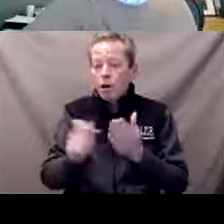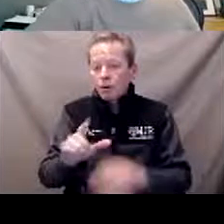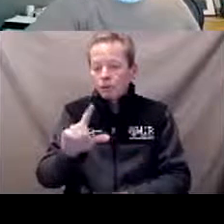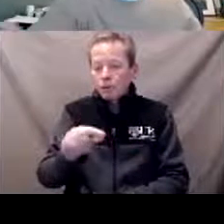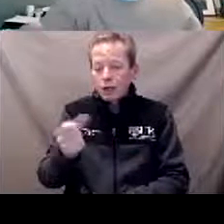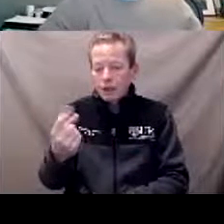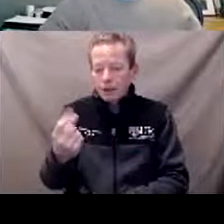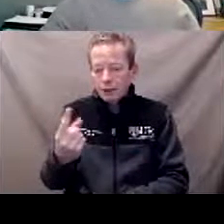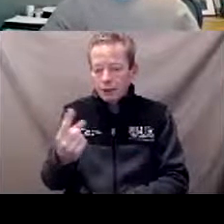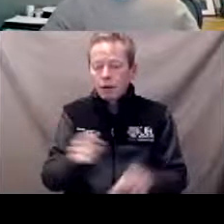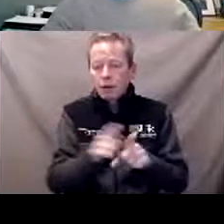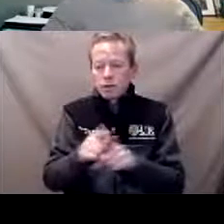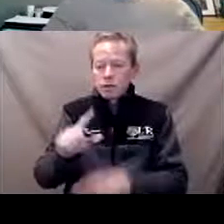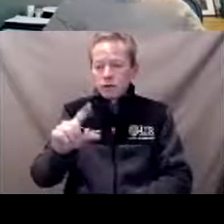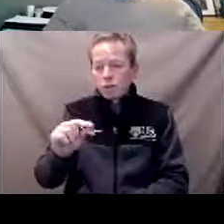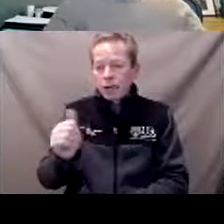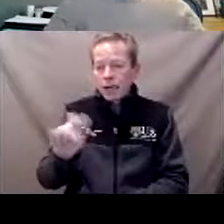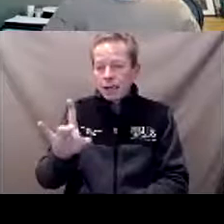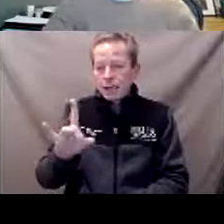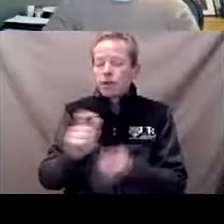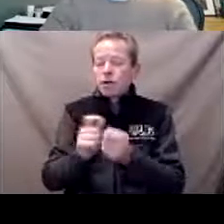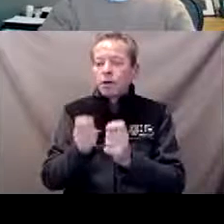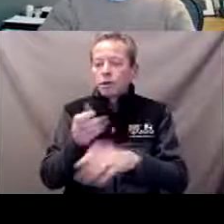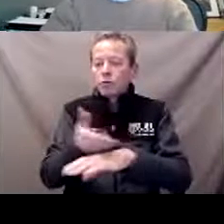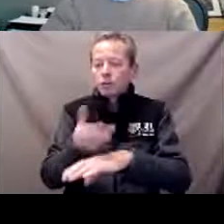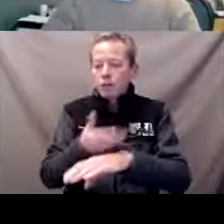as well as the 2018 revisions of the Canadian consensus guidelines